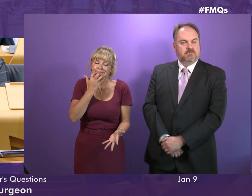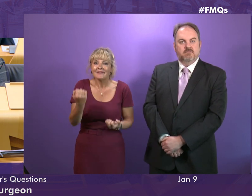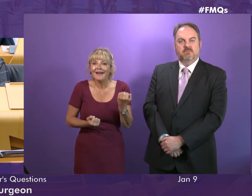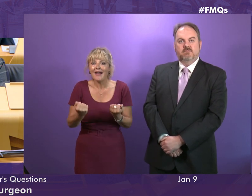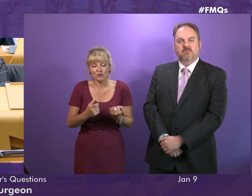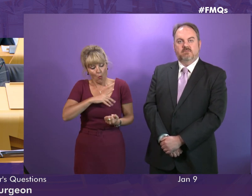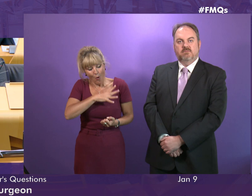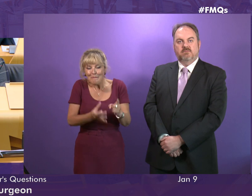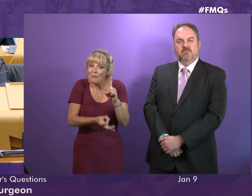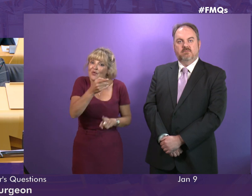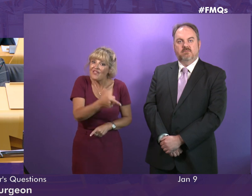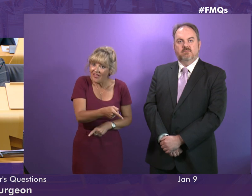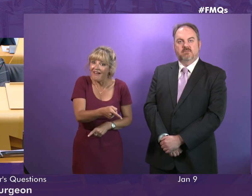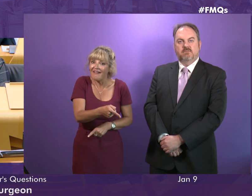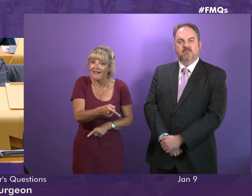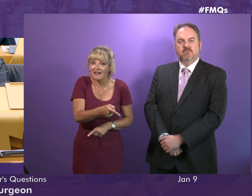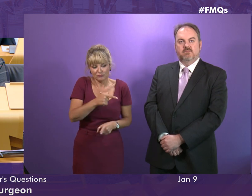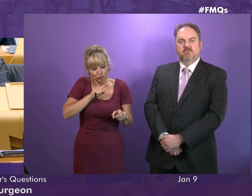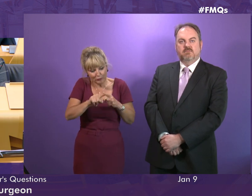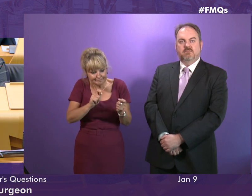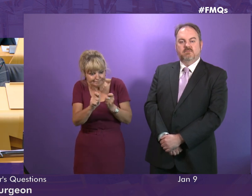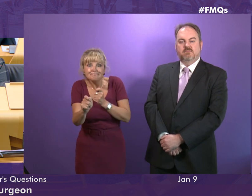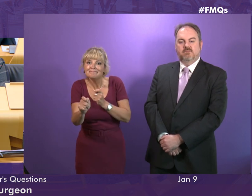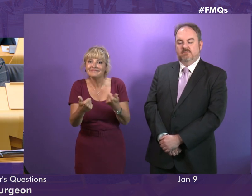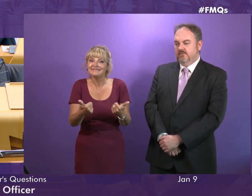of policies that we are undertaking, that is what we are determined to do.